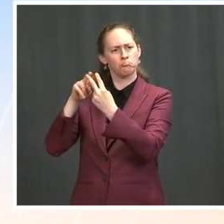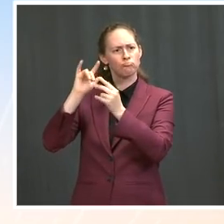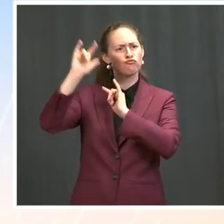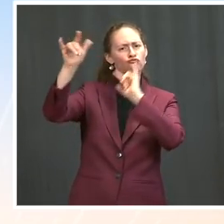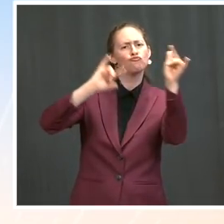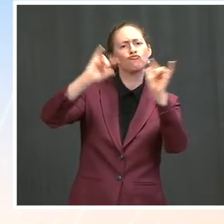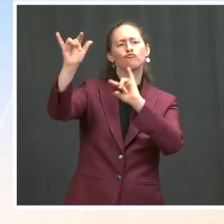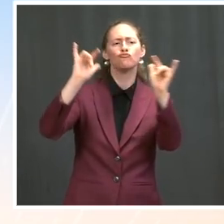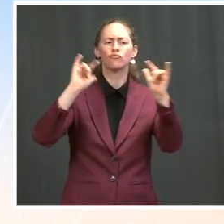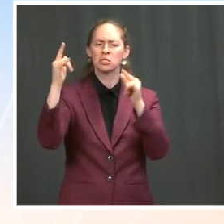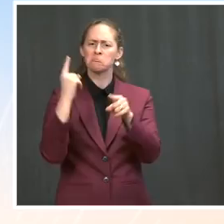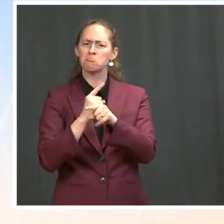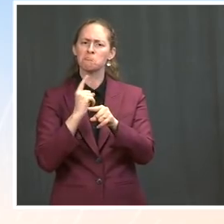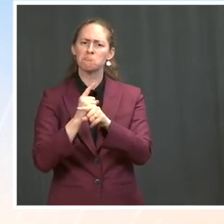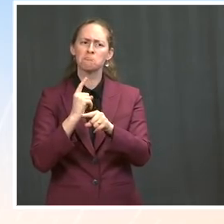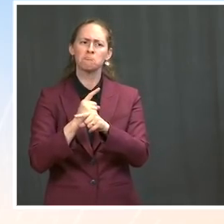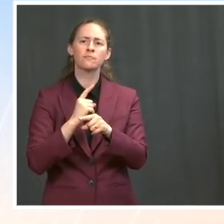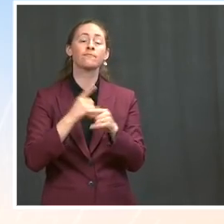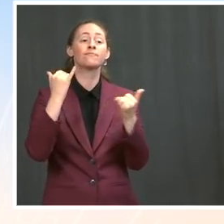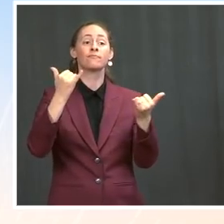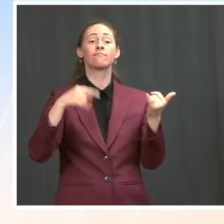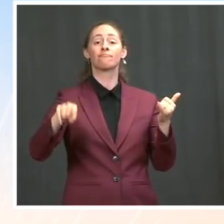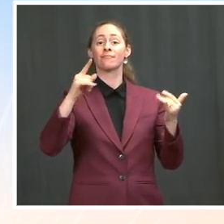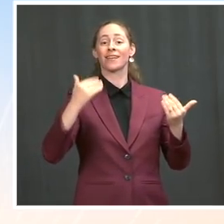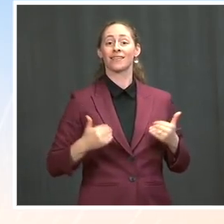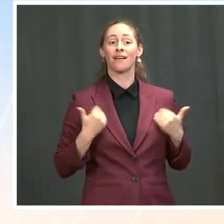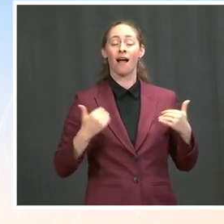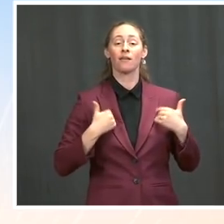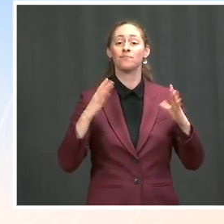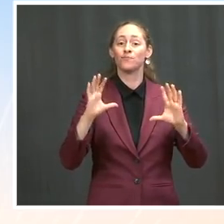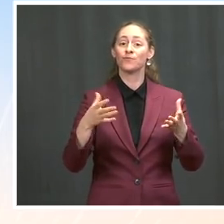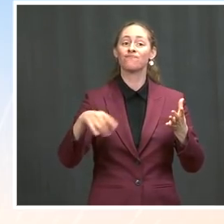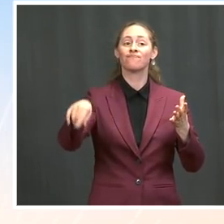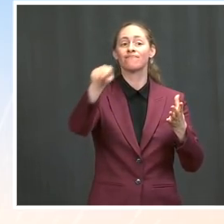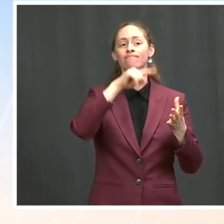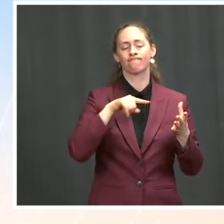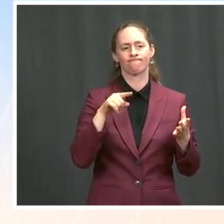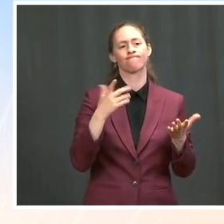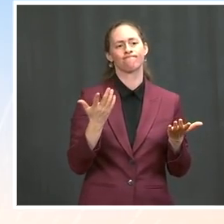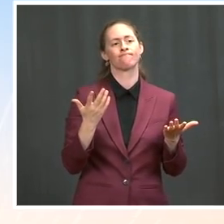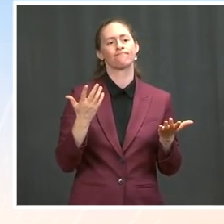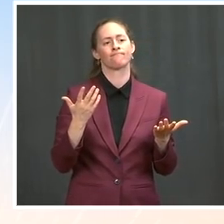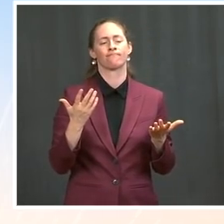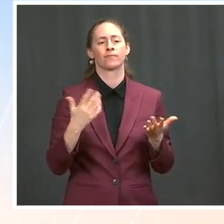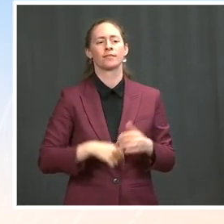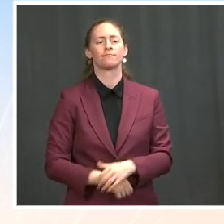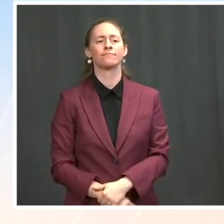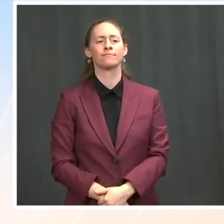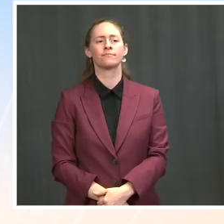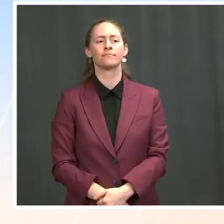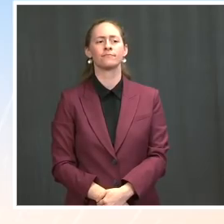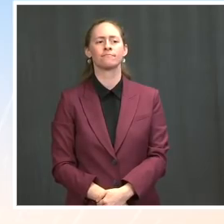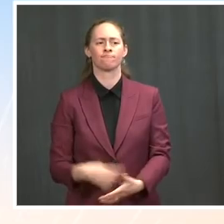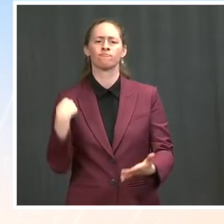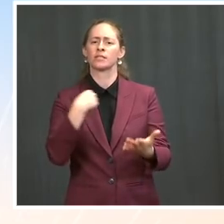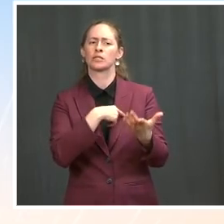As it relates to young people, you know, I think we'll use some of the same tactics we've deployed with a range of communities -- right?